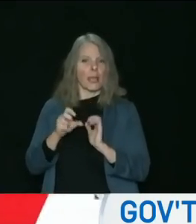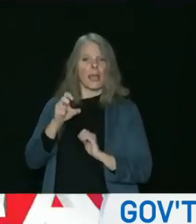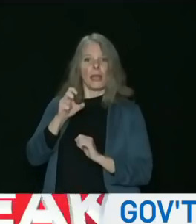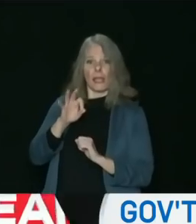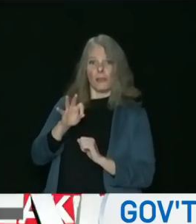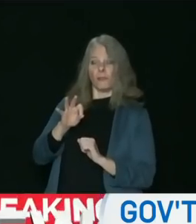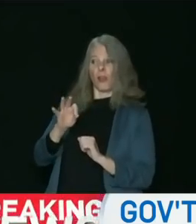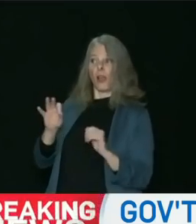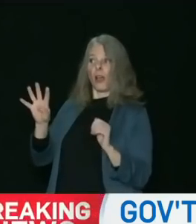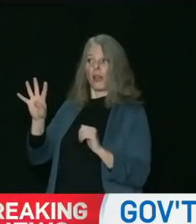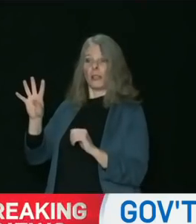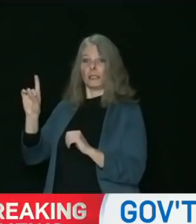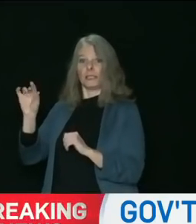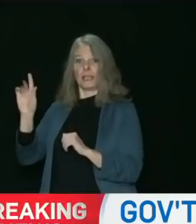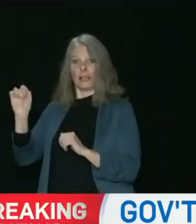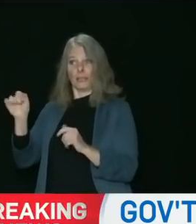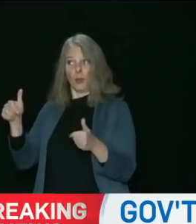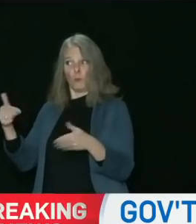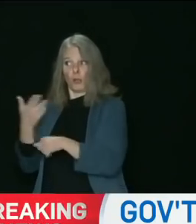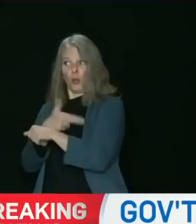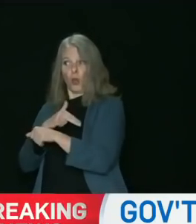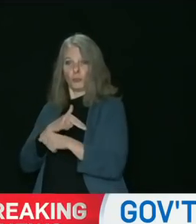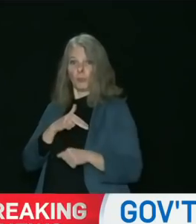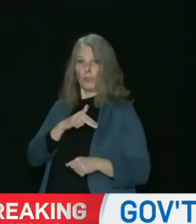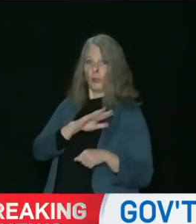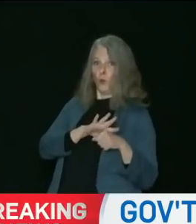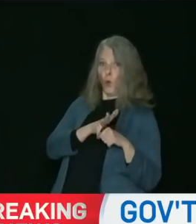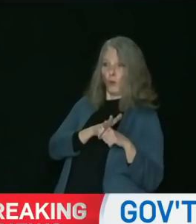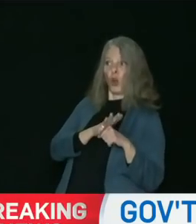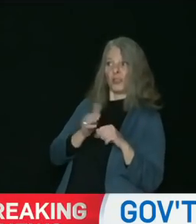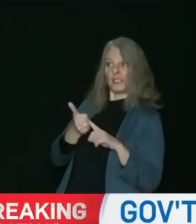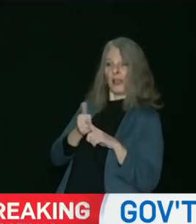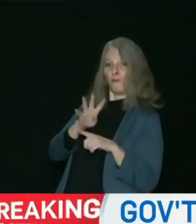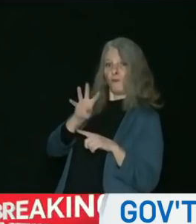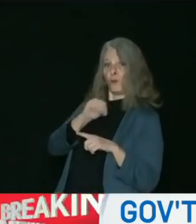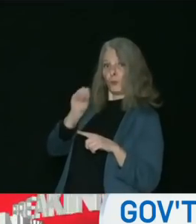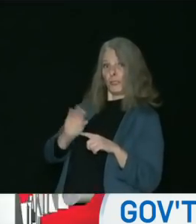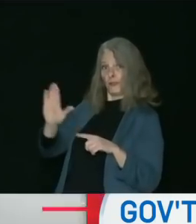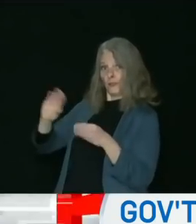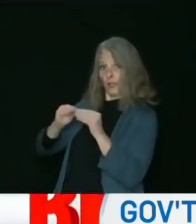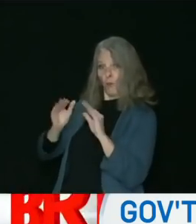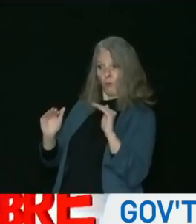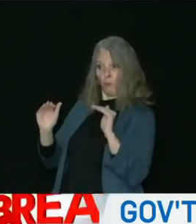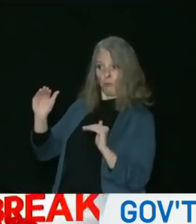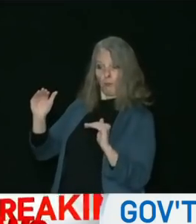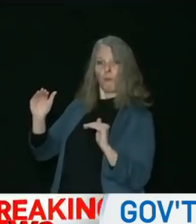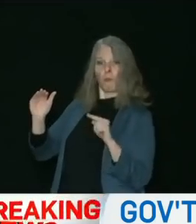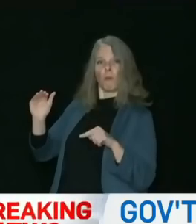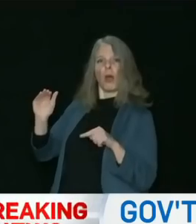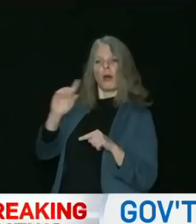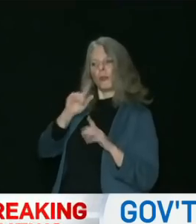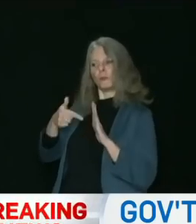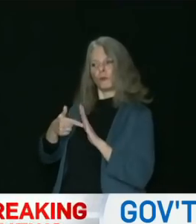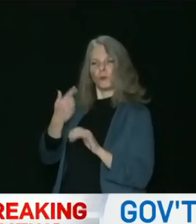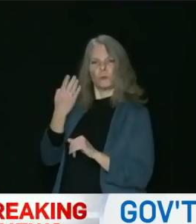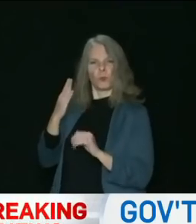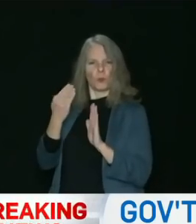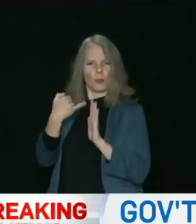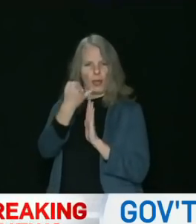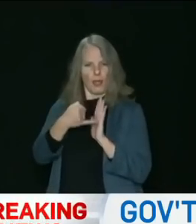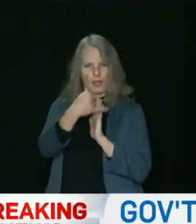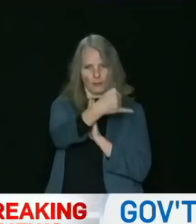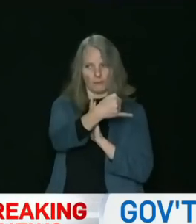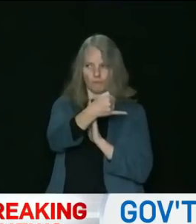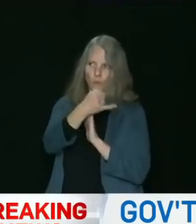POTENTIAL IMPACT IF THE